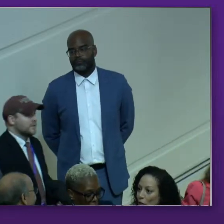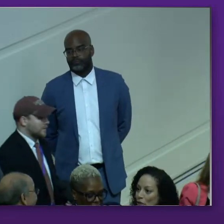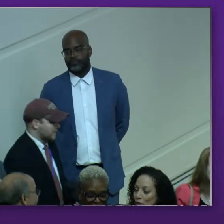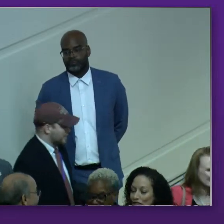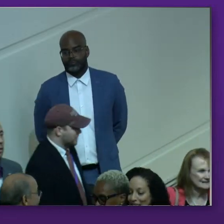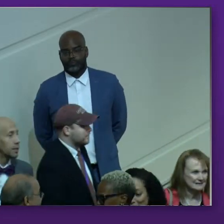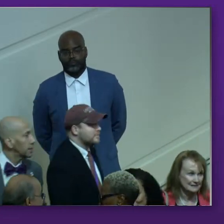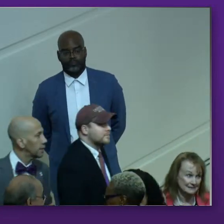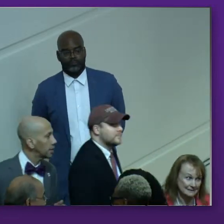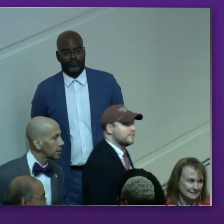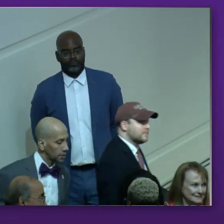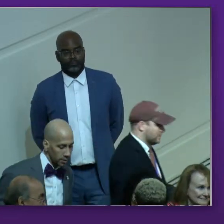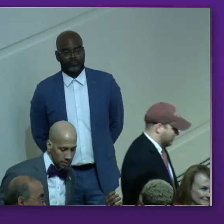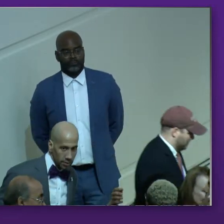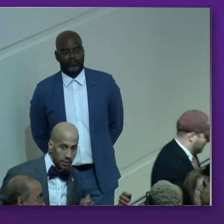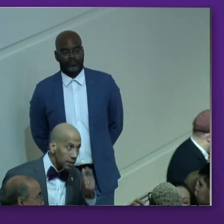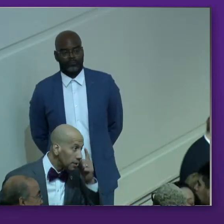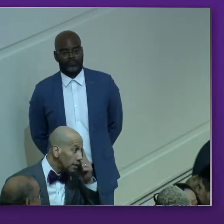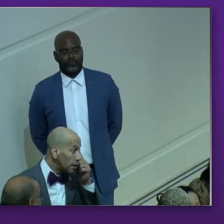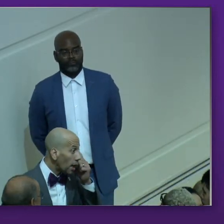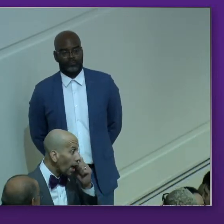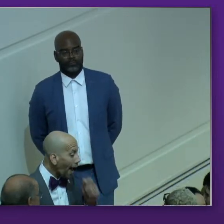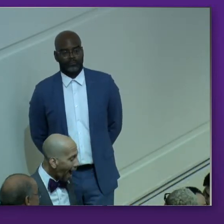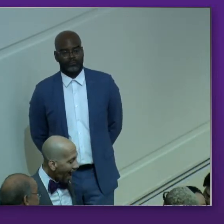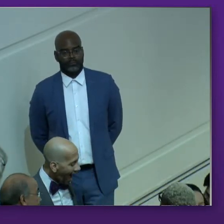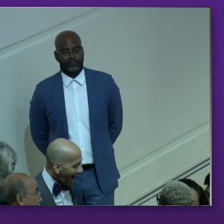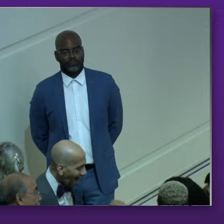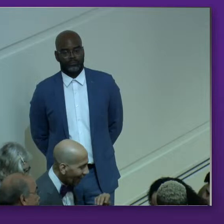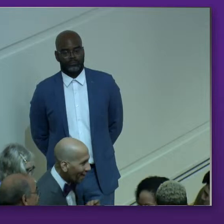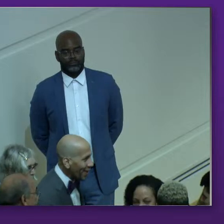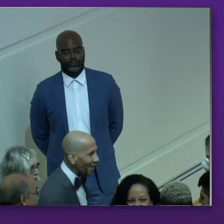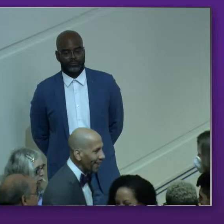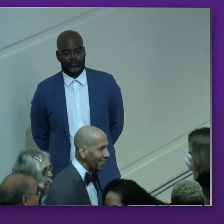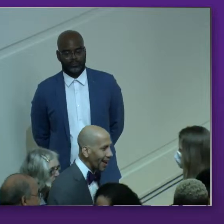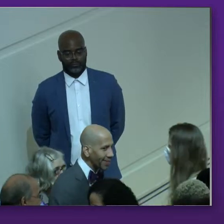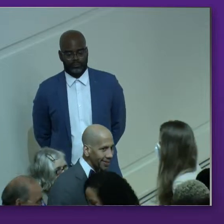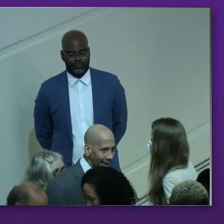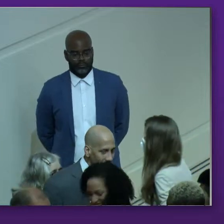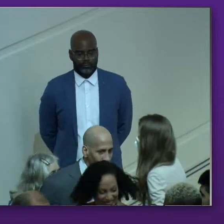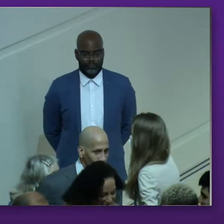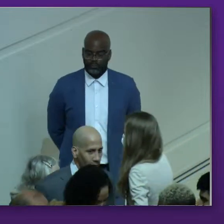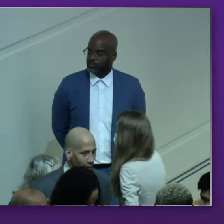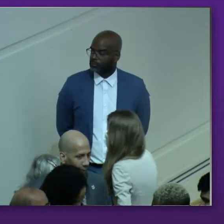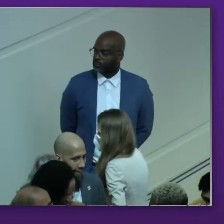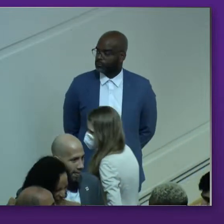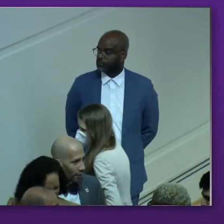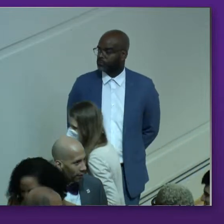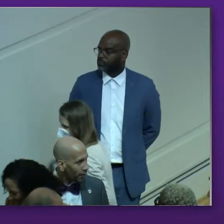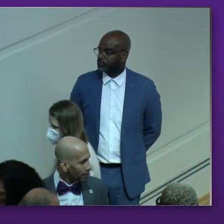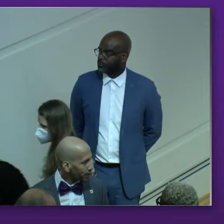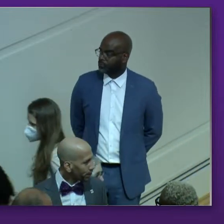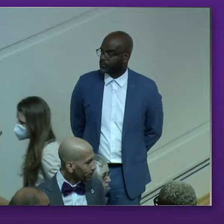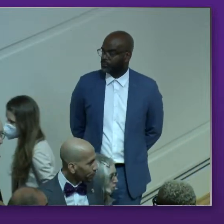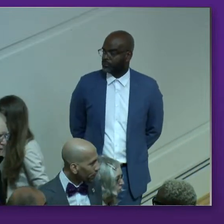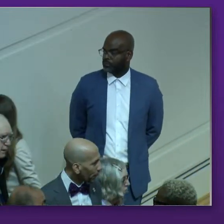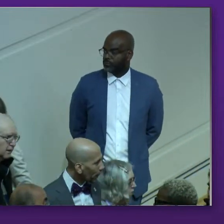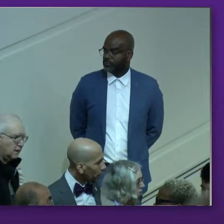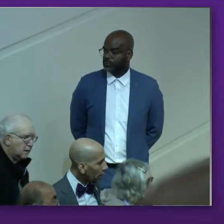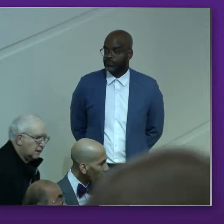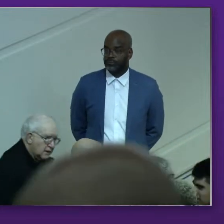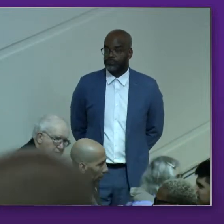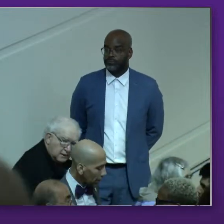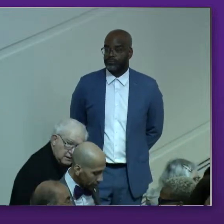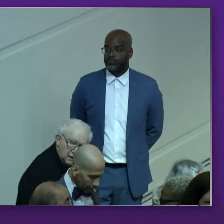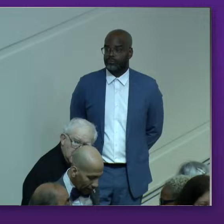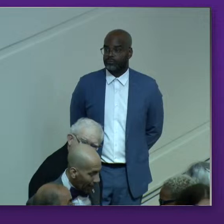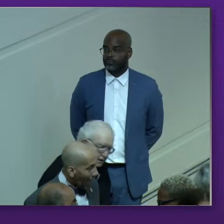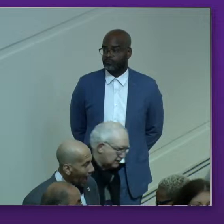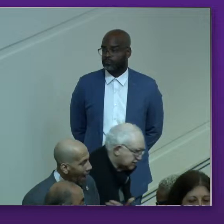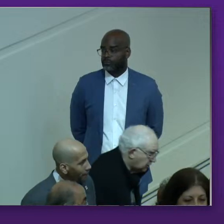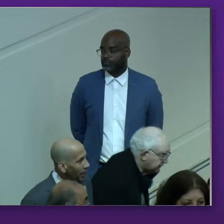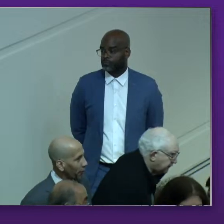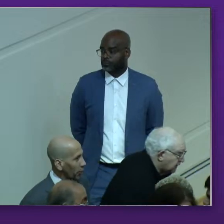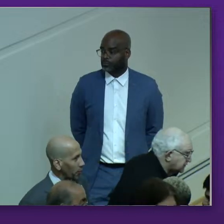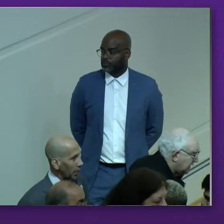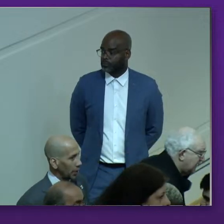THEY SAY TO YOU THE MORE YOU